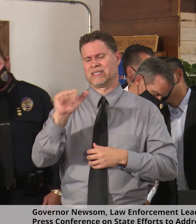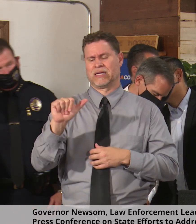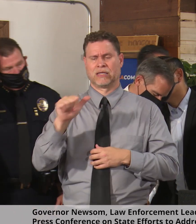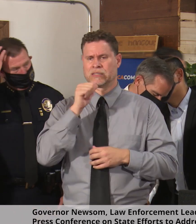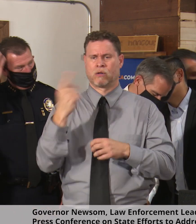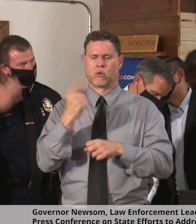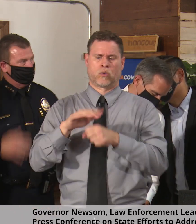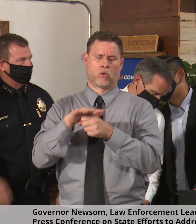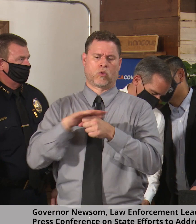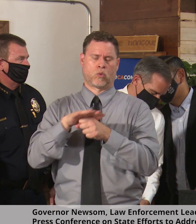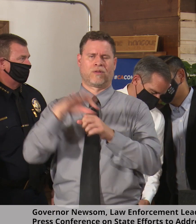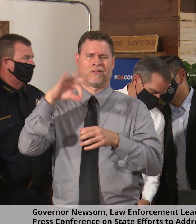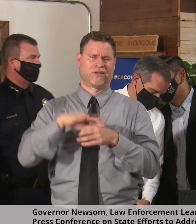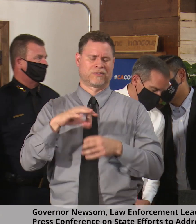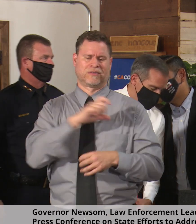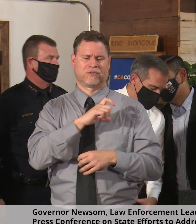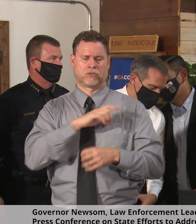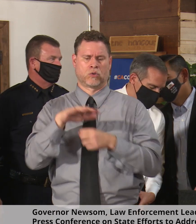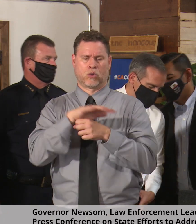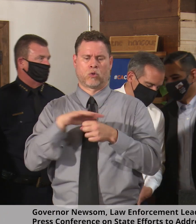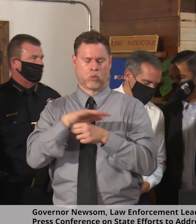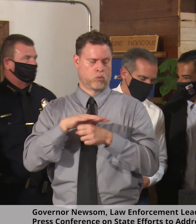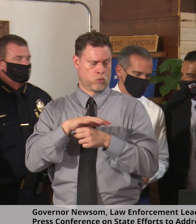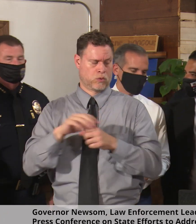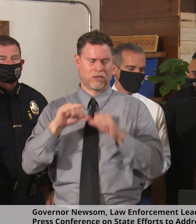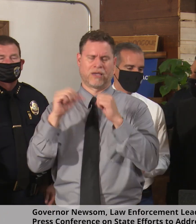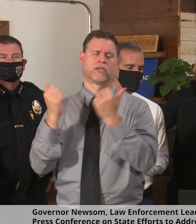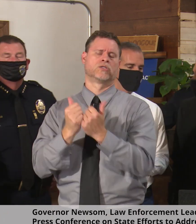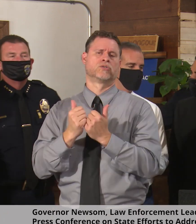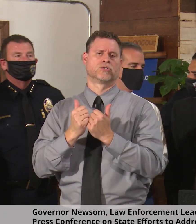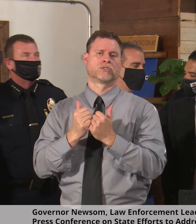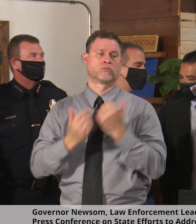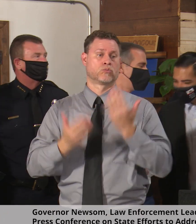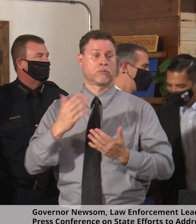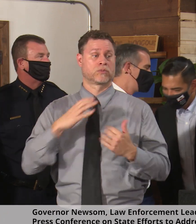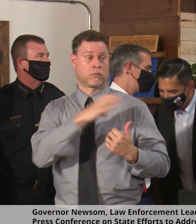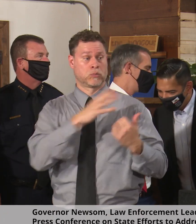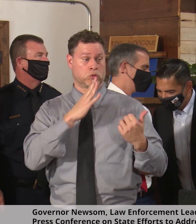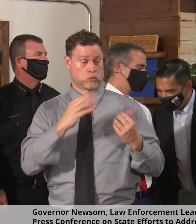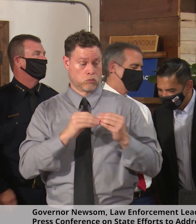elected officials and local agencies. Perhaps commissioner you can talk more specifically